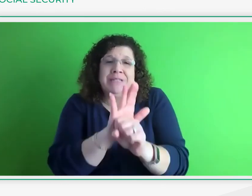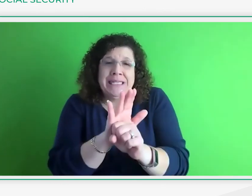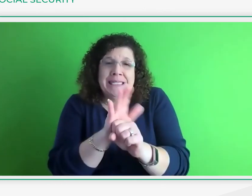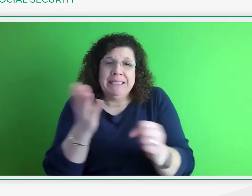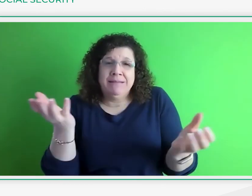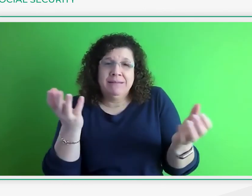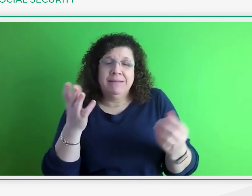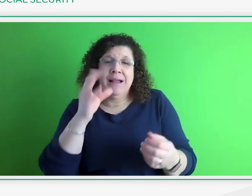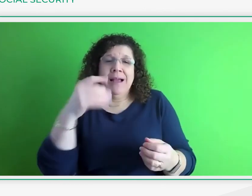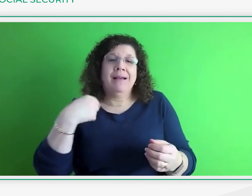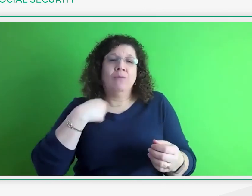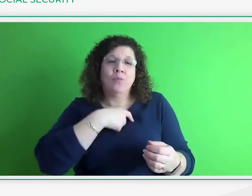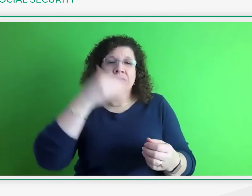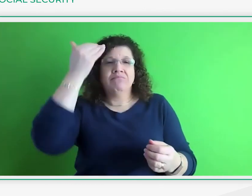there's no actual guarantee there.